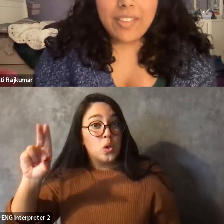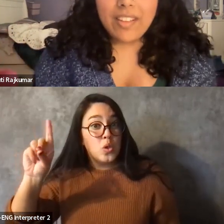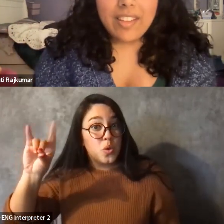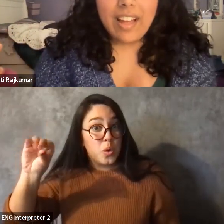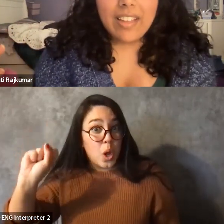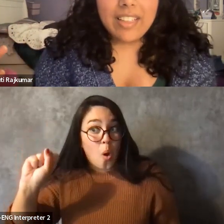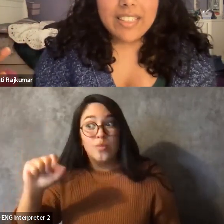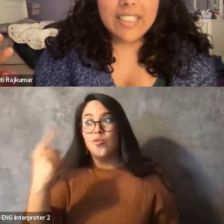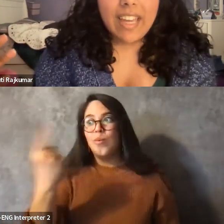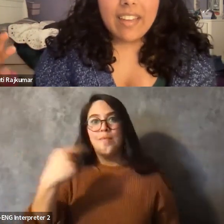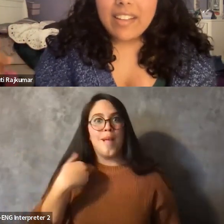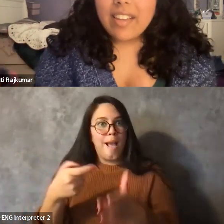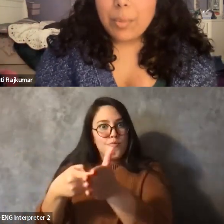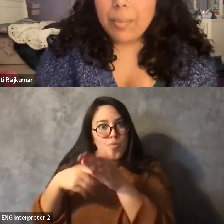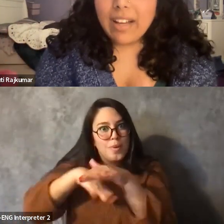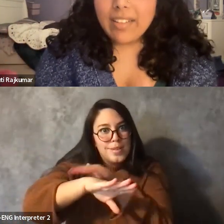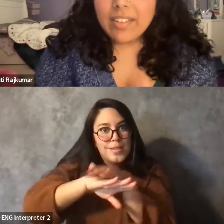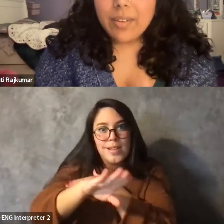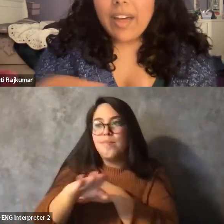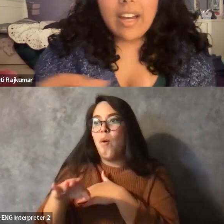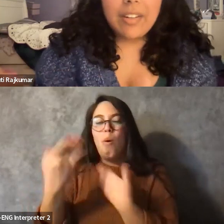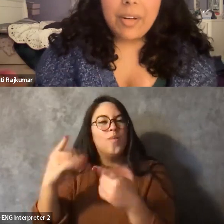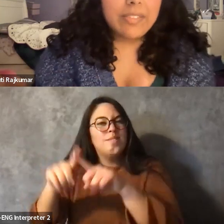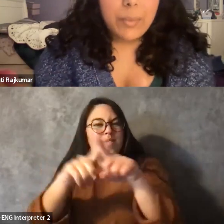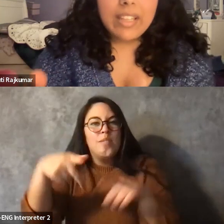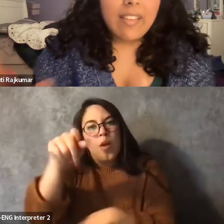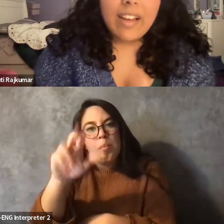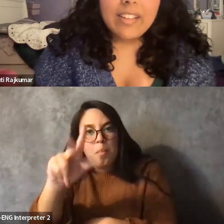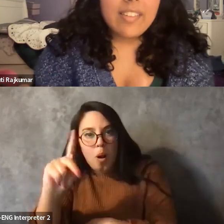and things like that is to get an accessible pass so that I don't have to wait in the lines,